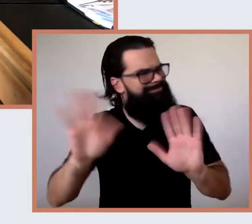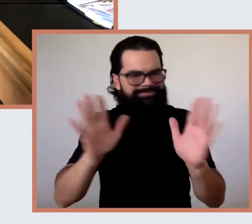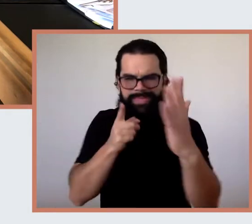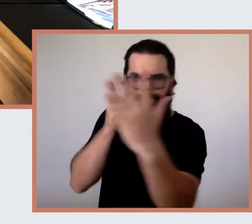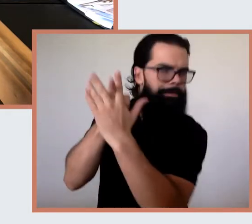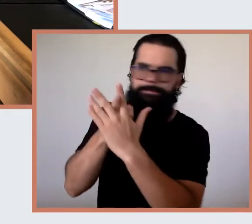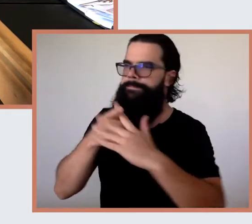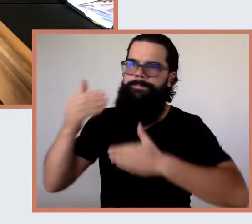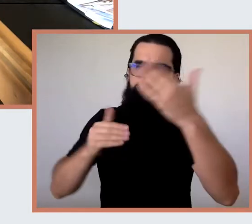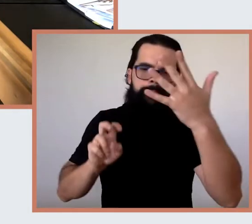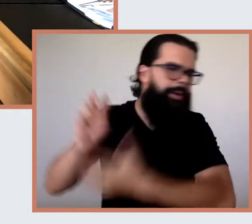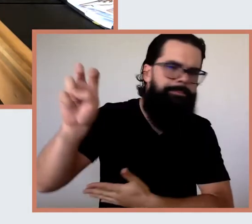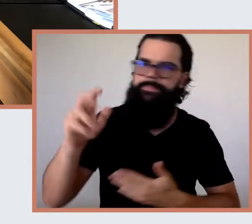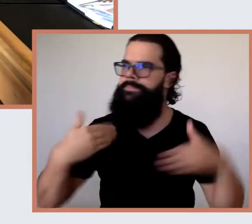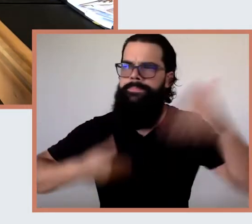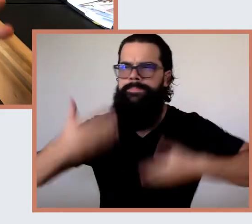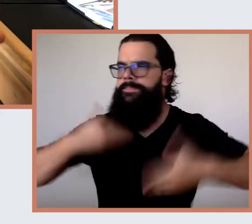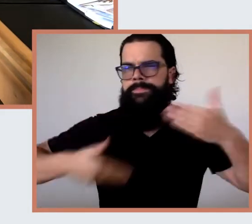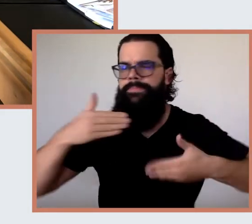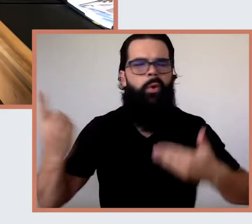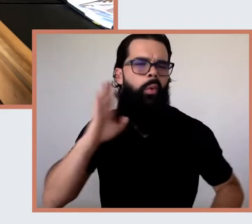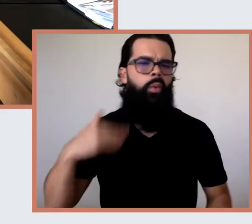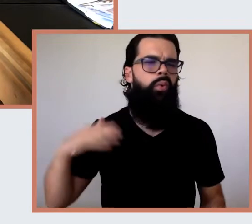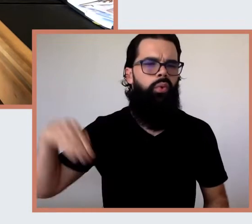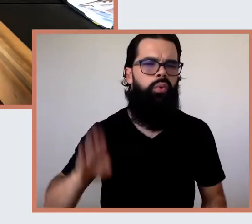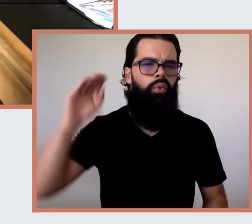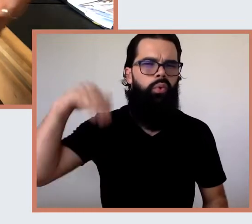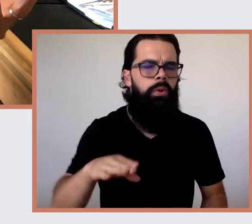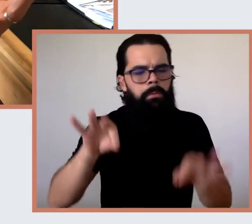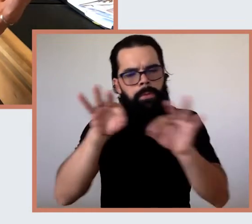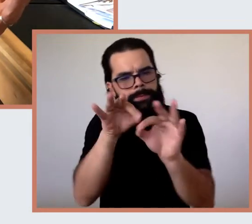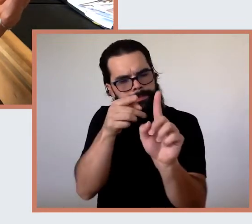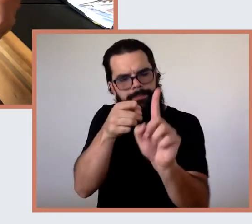rides and all the no's that we hear, people hear yes eventually.